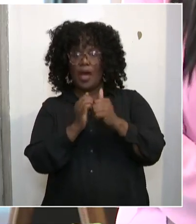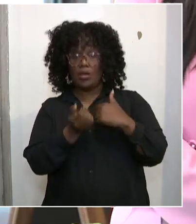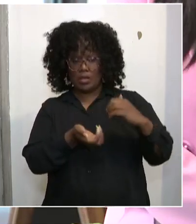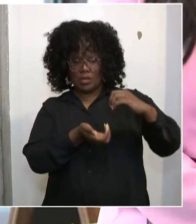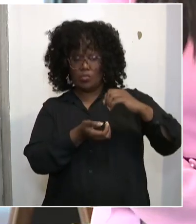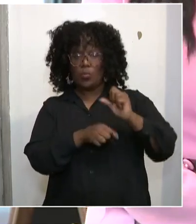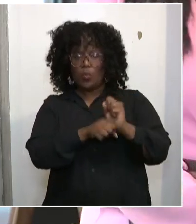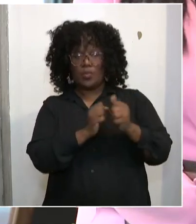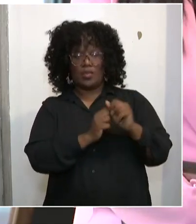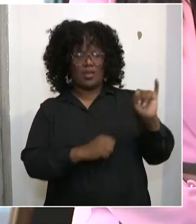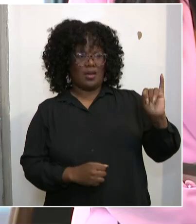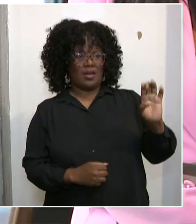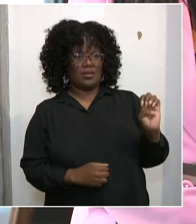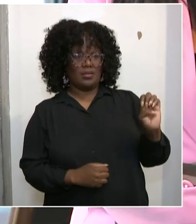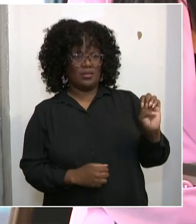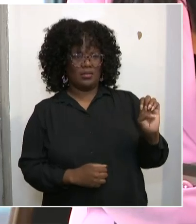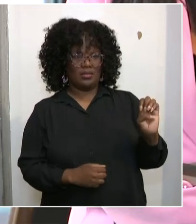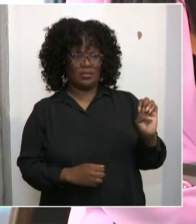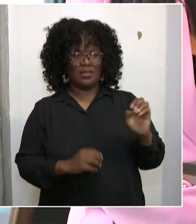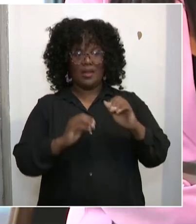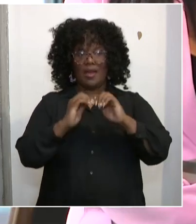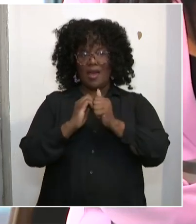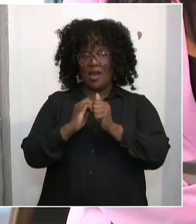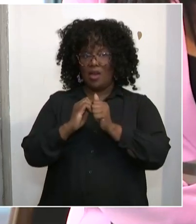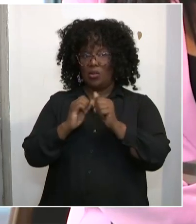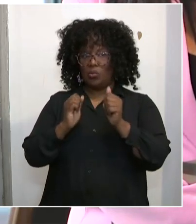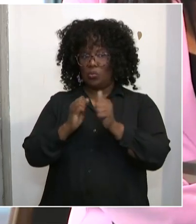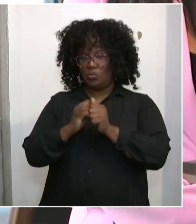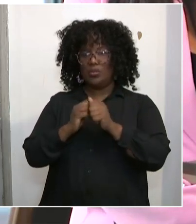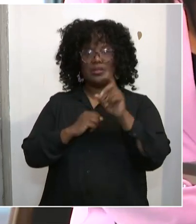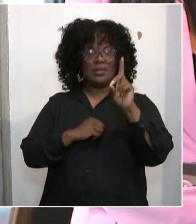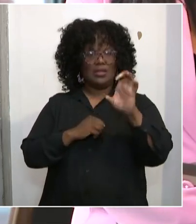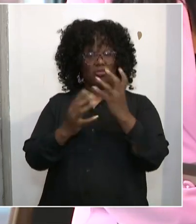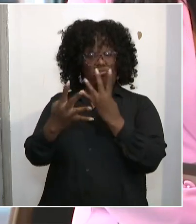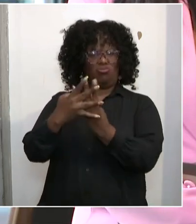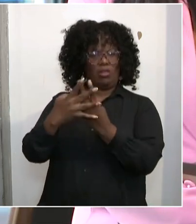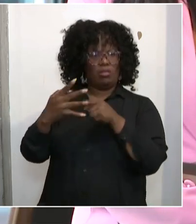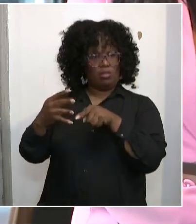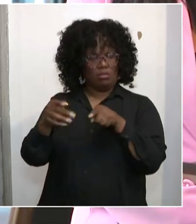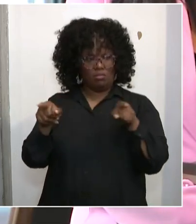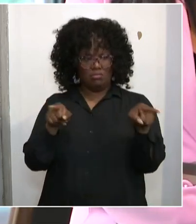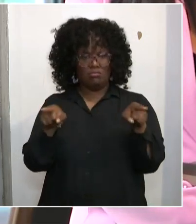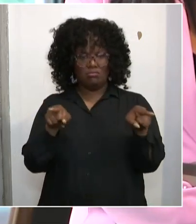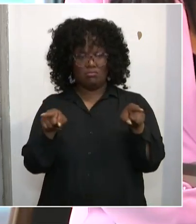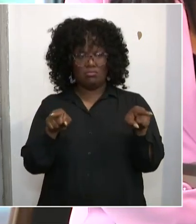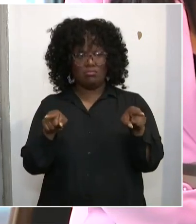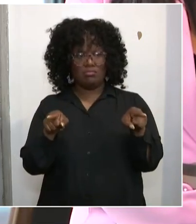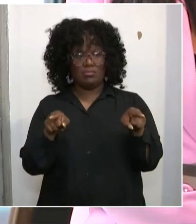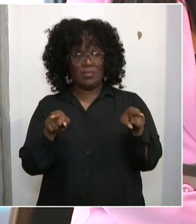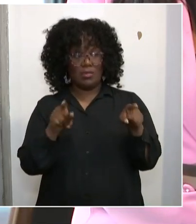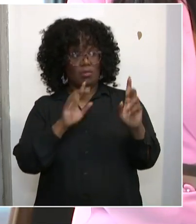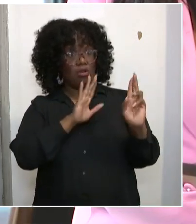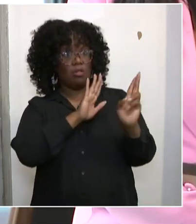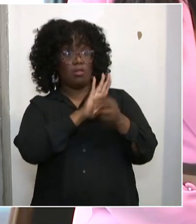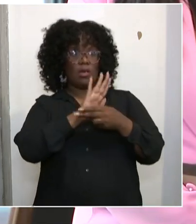Uh, so it, it is kind of it's a misnomer for the city based on what it effected.